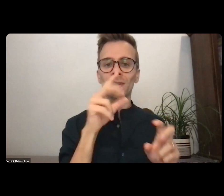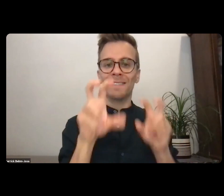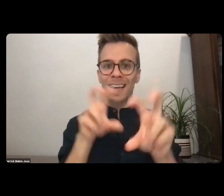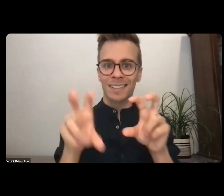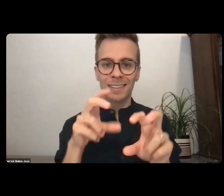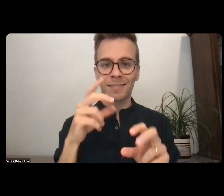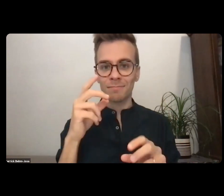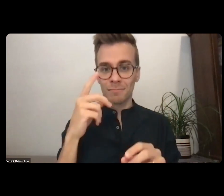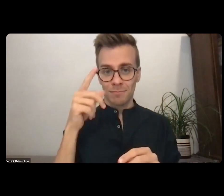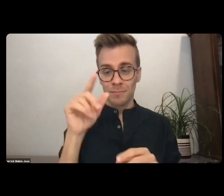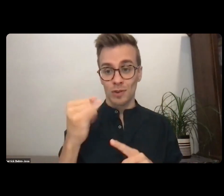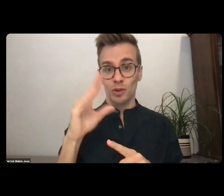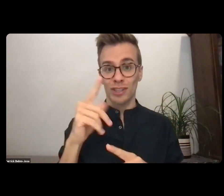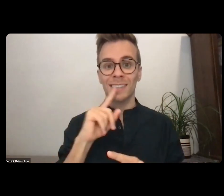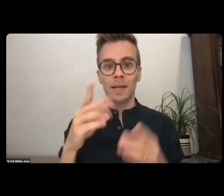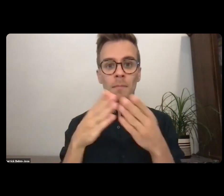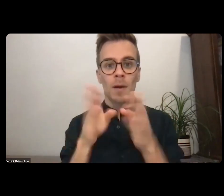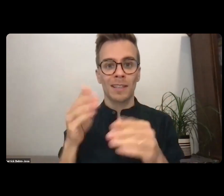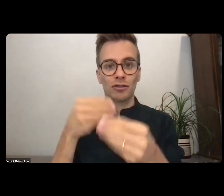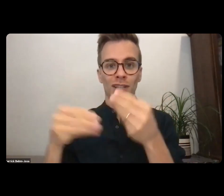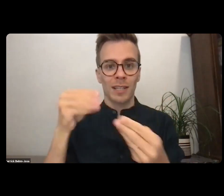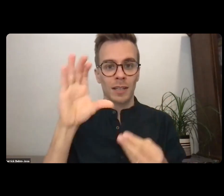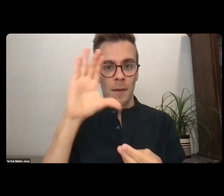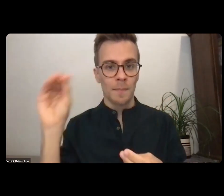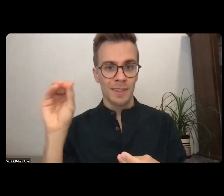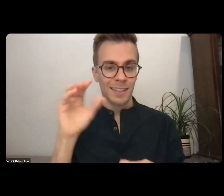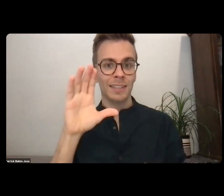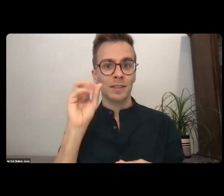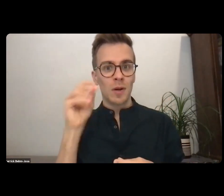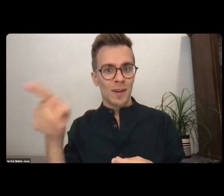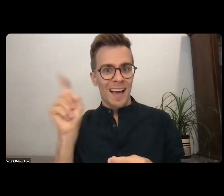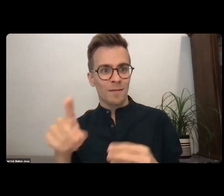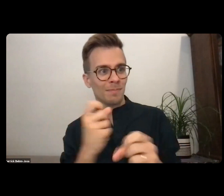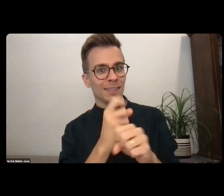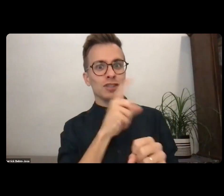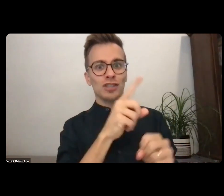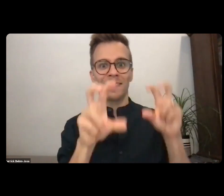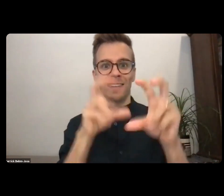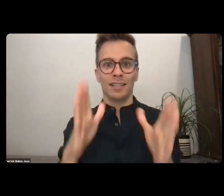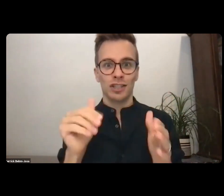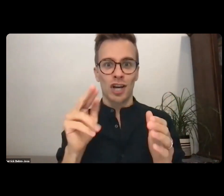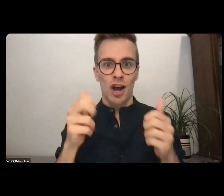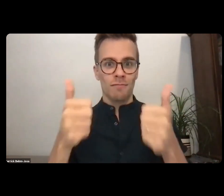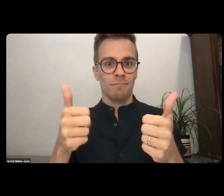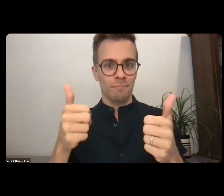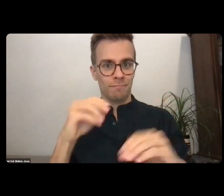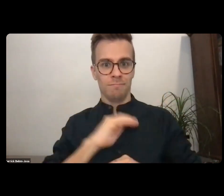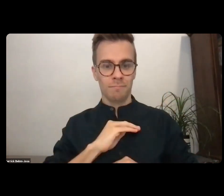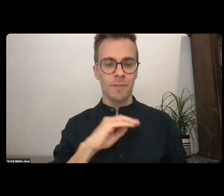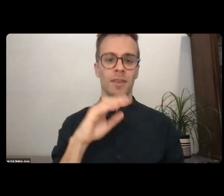Revenue benefits people who invest in particular developments. This particular developer is a publicly-traded company, so they need to make sure that their